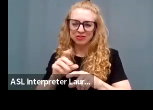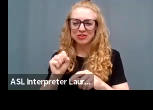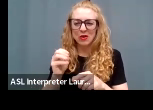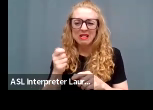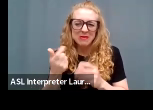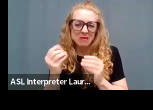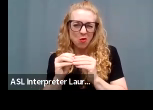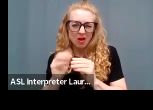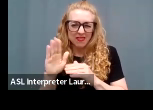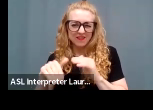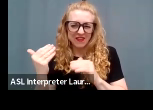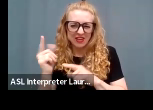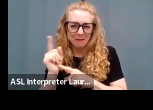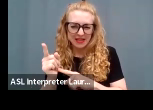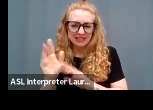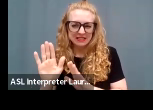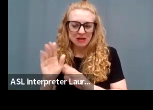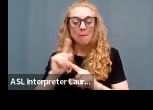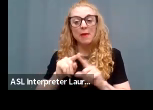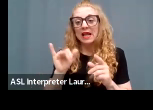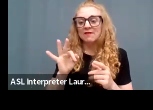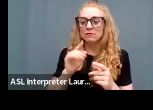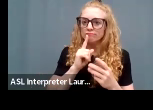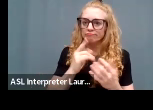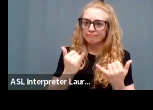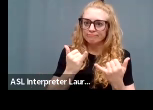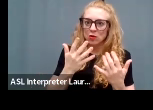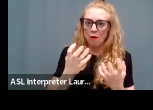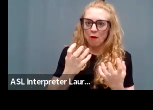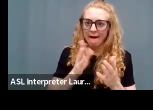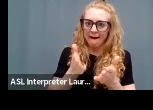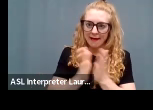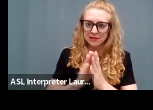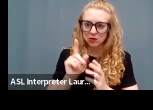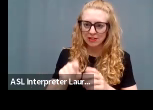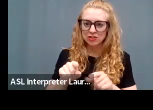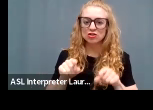side of things but if there's something a burning question um during the course of the discussion